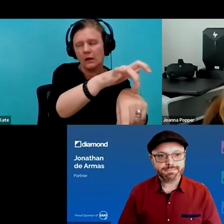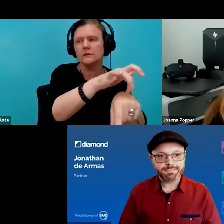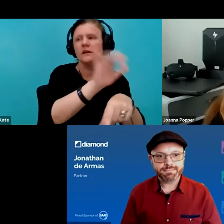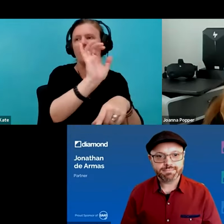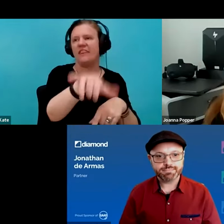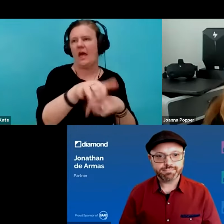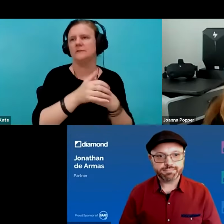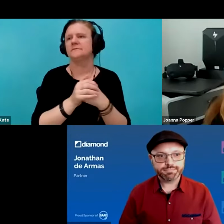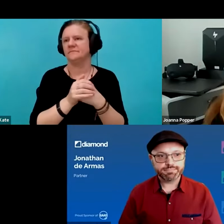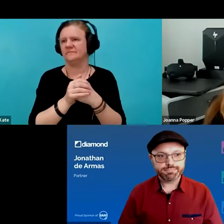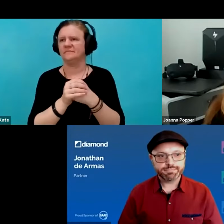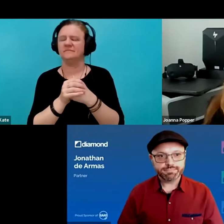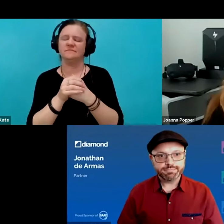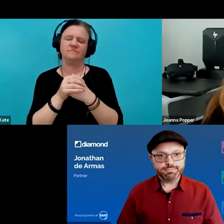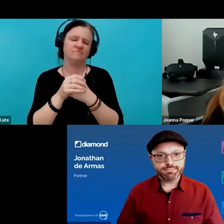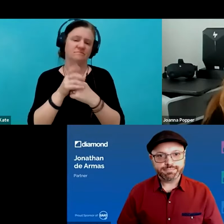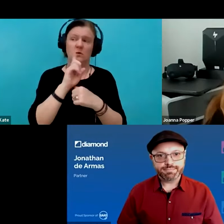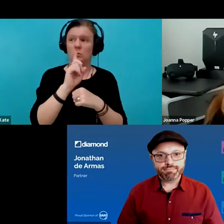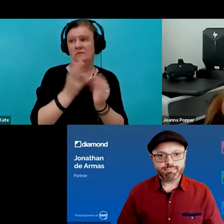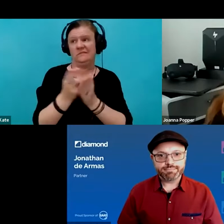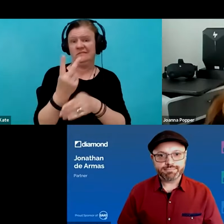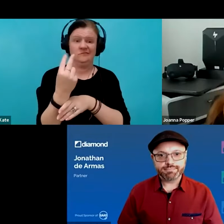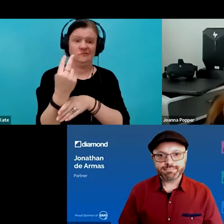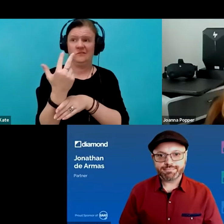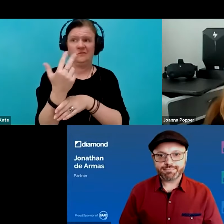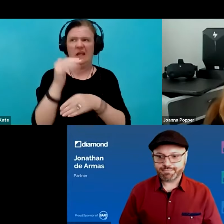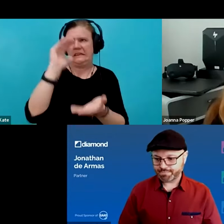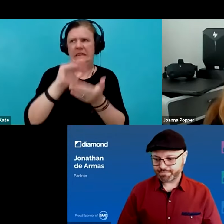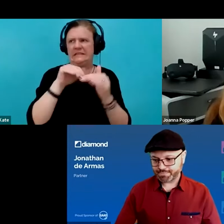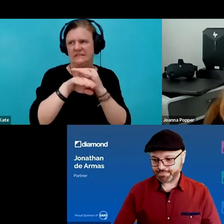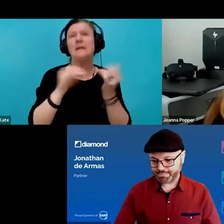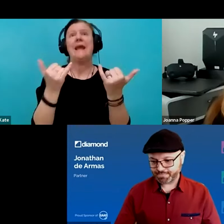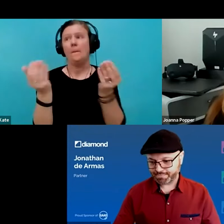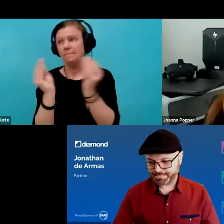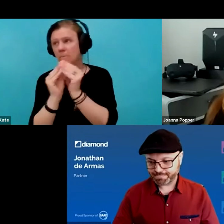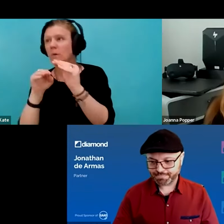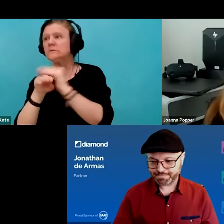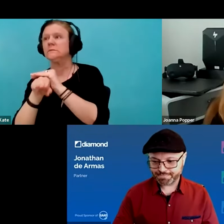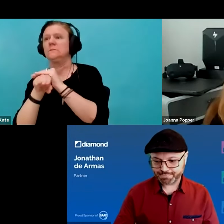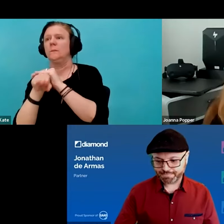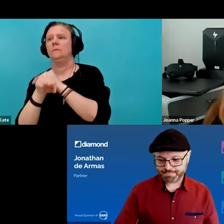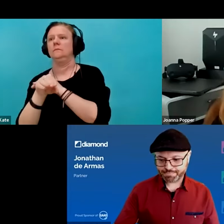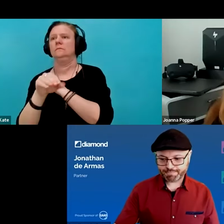Joanna Popper: You know, a couple years ago, it was, it was even less accessible than it is today. You know, I didn't, didn't yet have hardware at home.